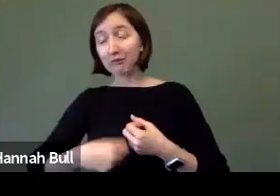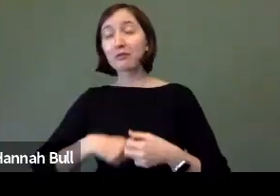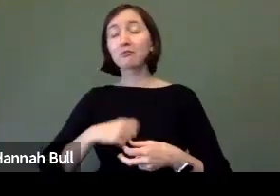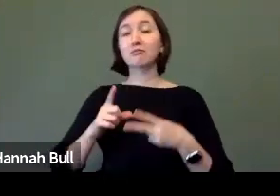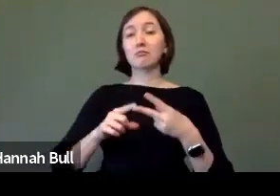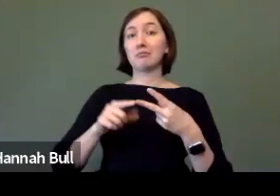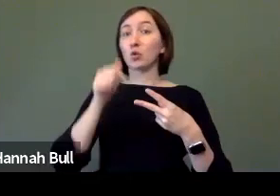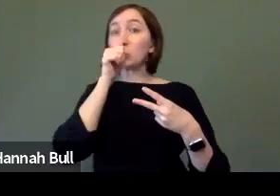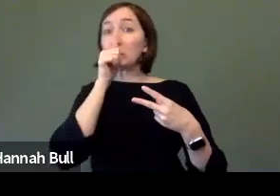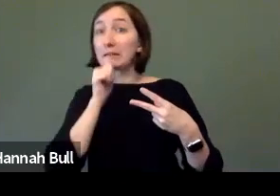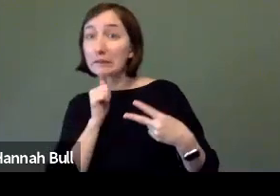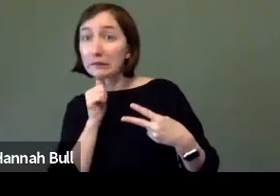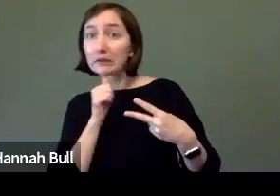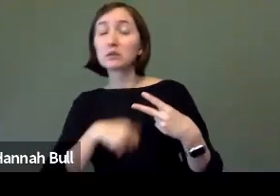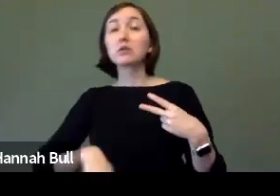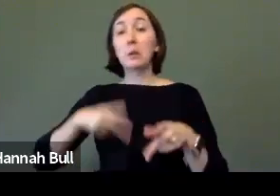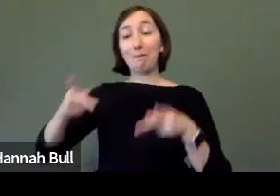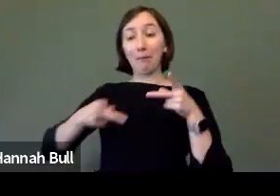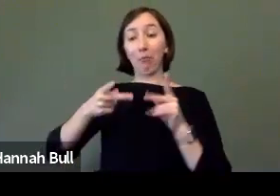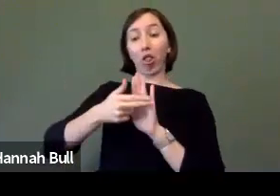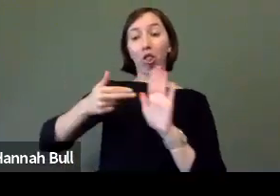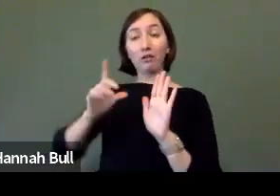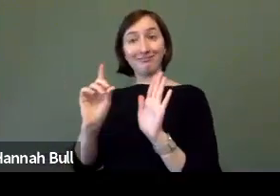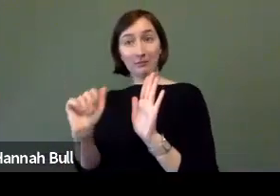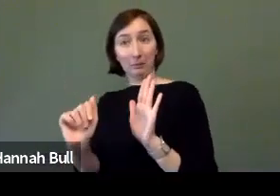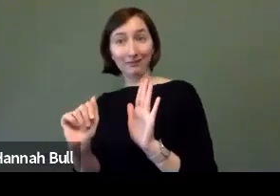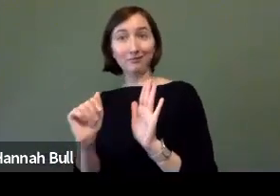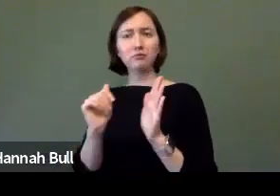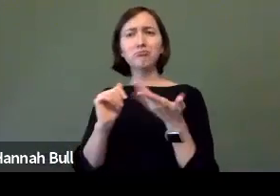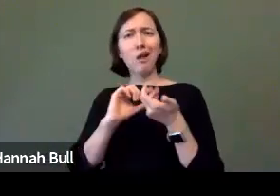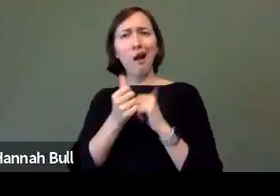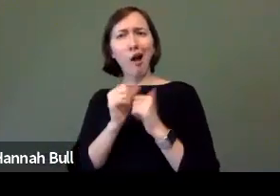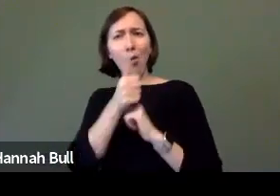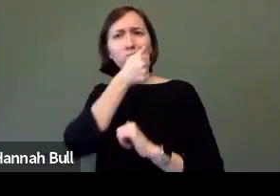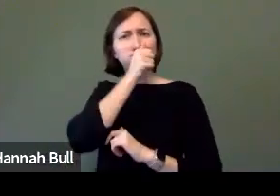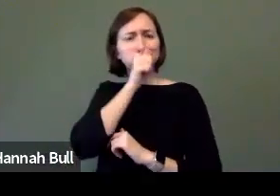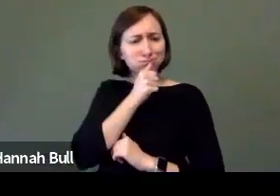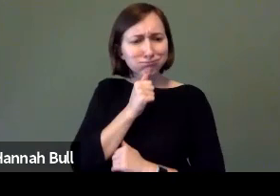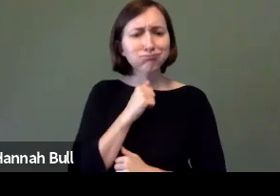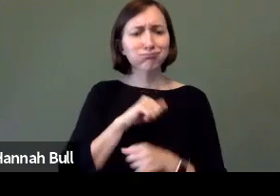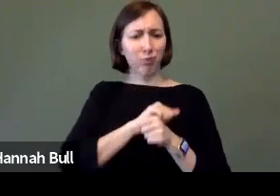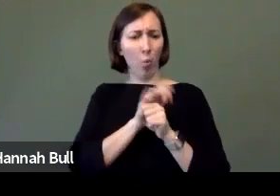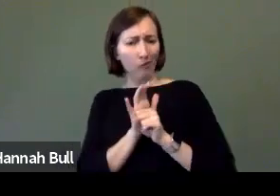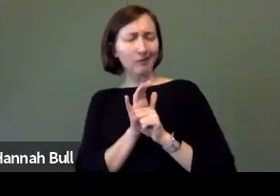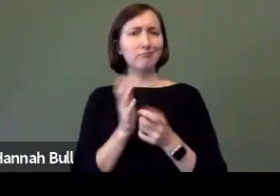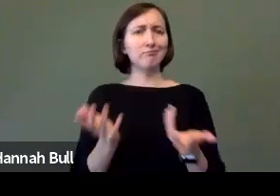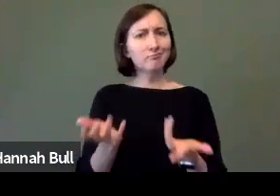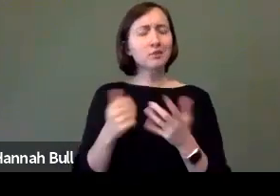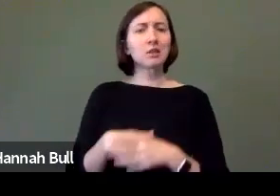during COVID-19 pandemic from their perspective, from our perspective.